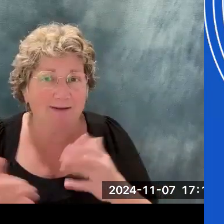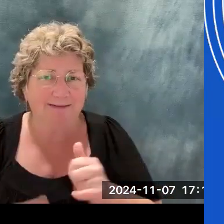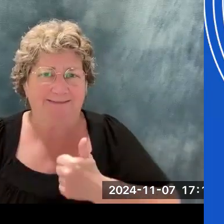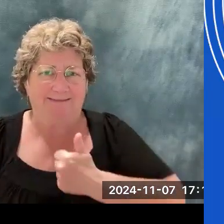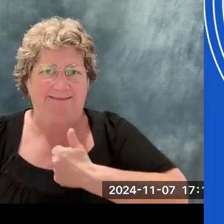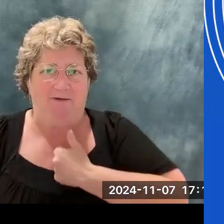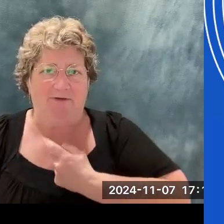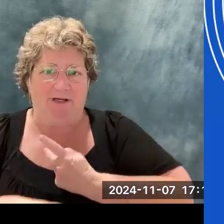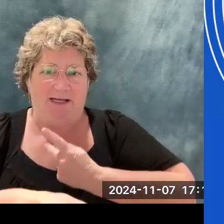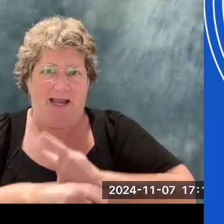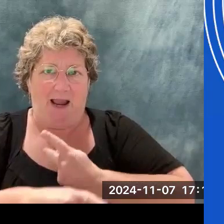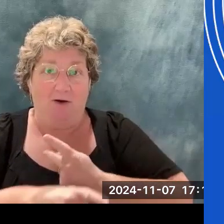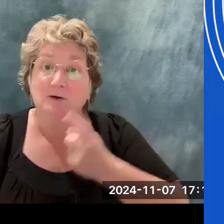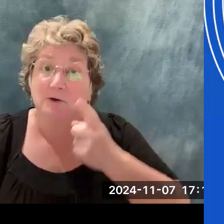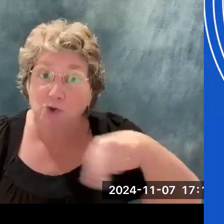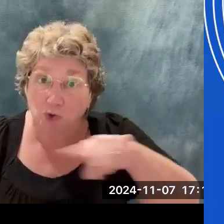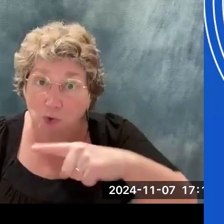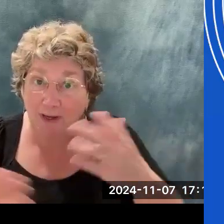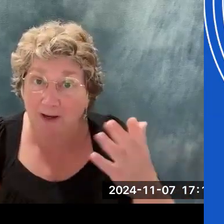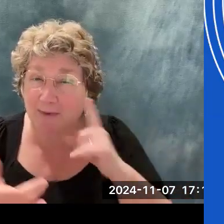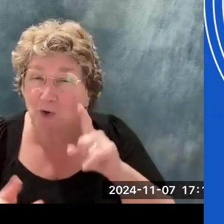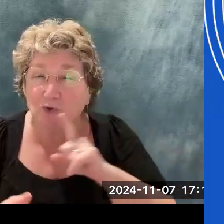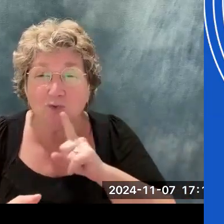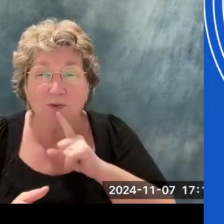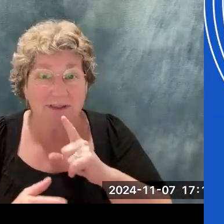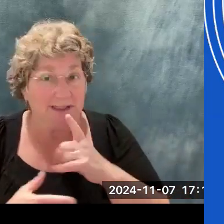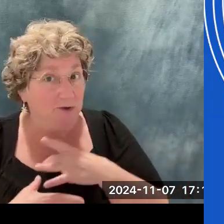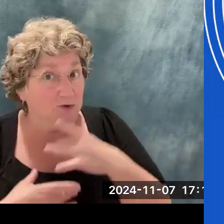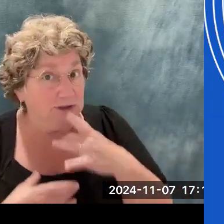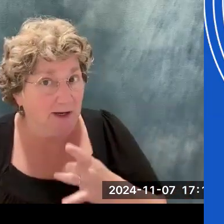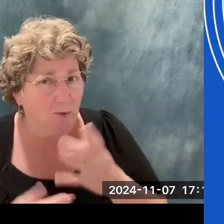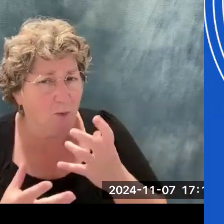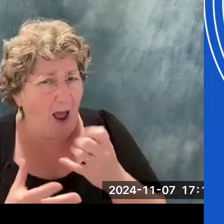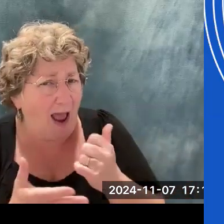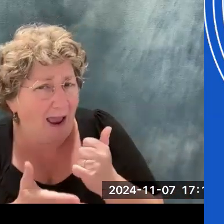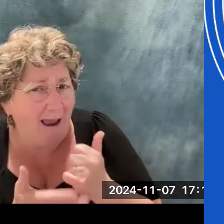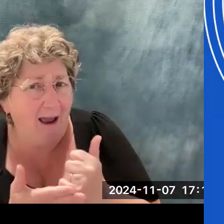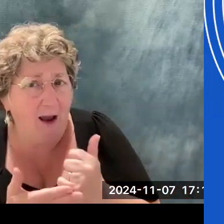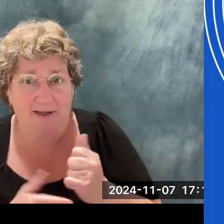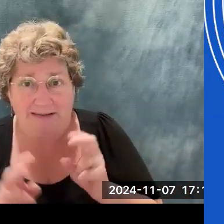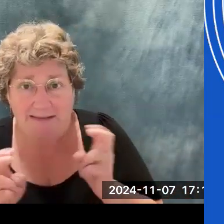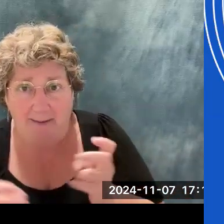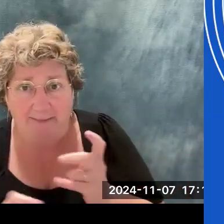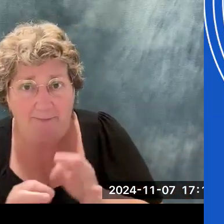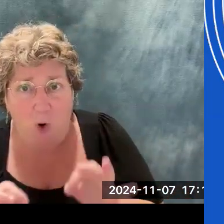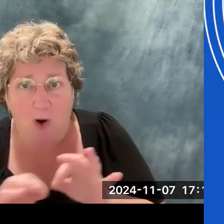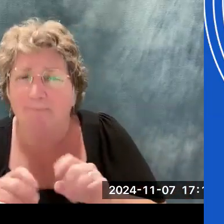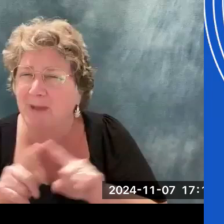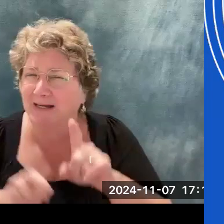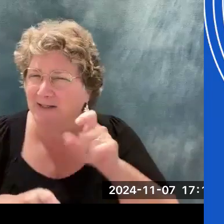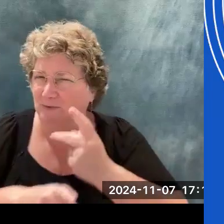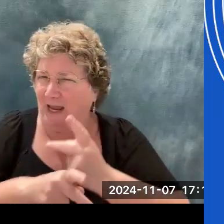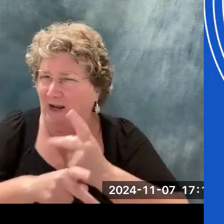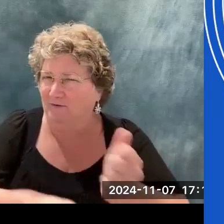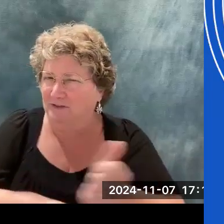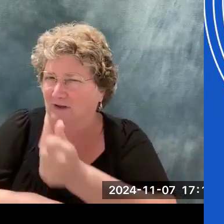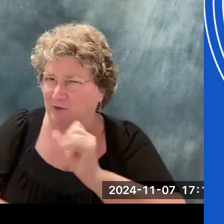in this topic and how to help, but I also want to emphasize that it's important to take care of ourselves as well, so we'll talk a little bit about that.